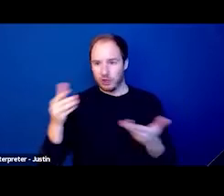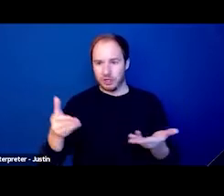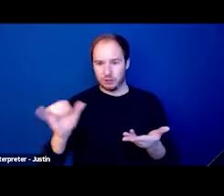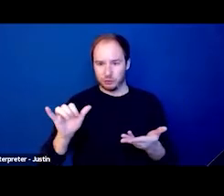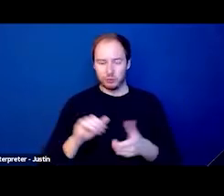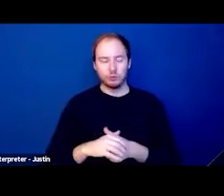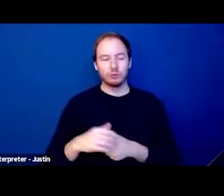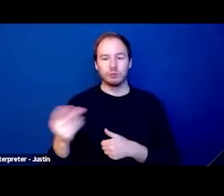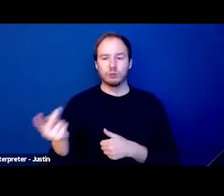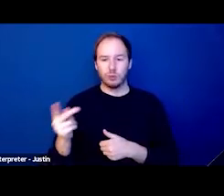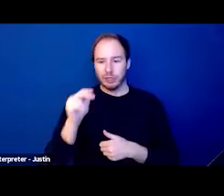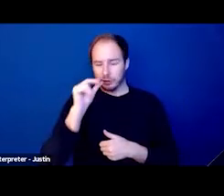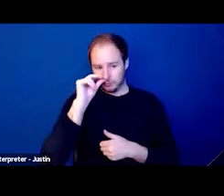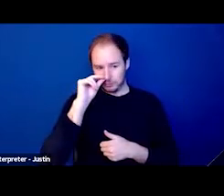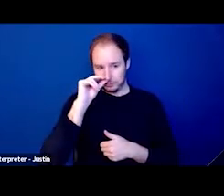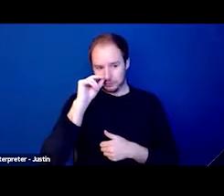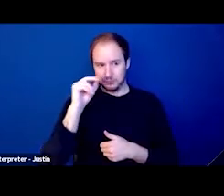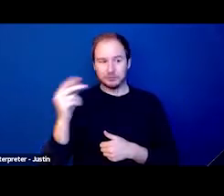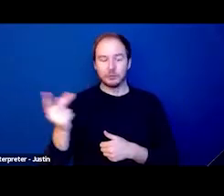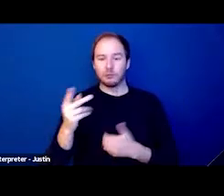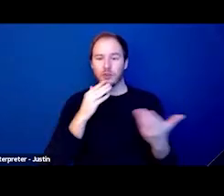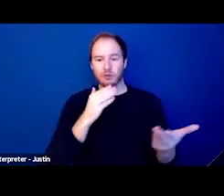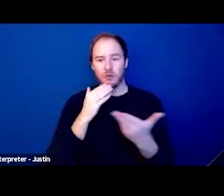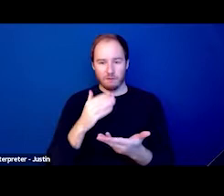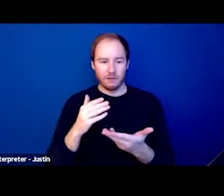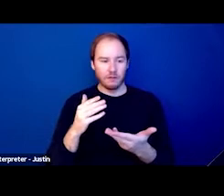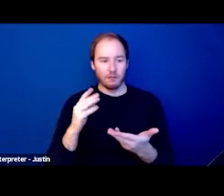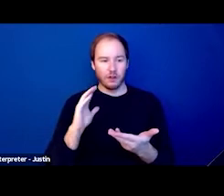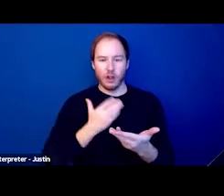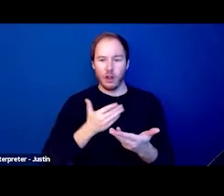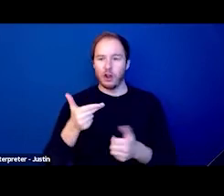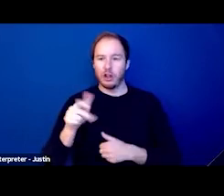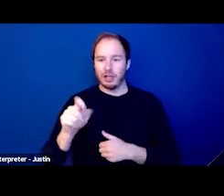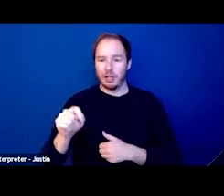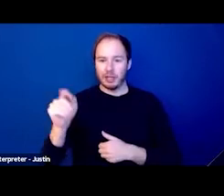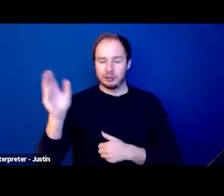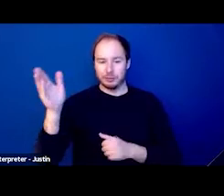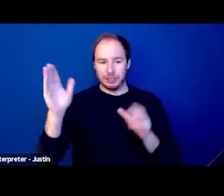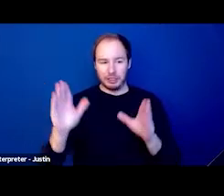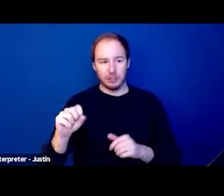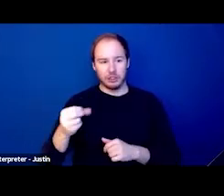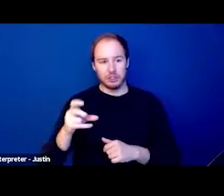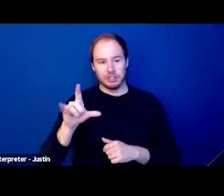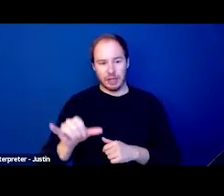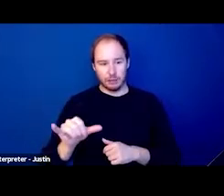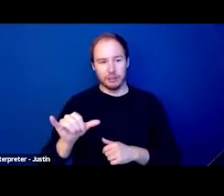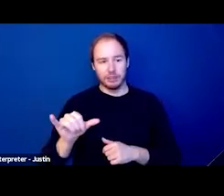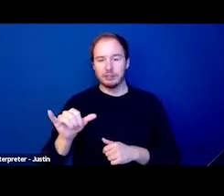We are also incredibly grateful to have our guest speaker today, Shelby Ferguson, who is joining us